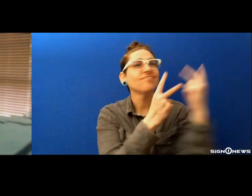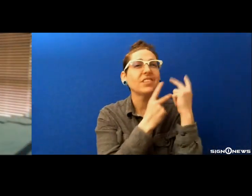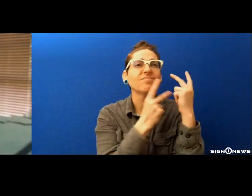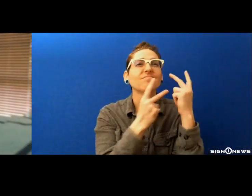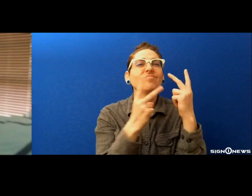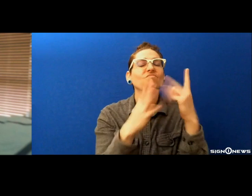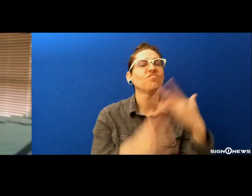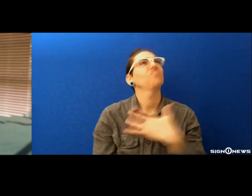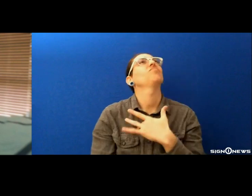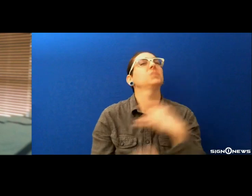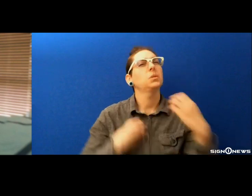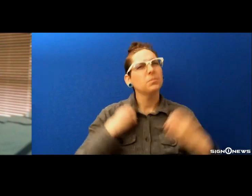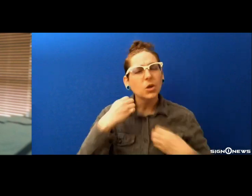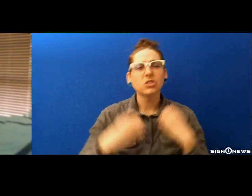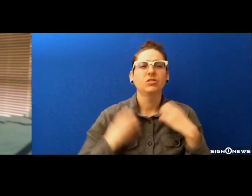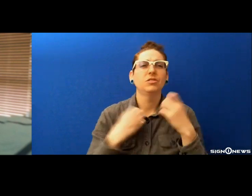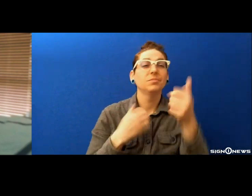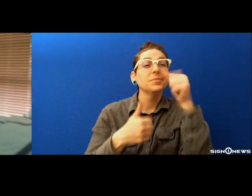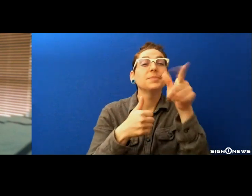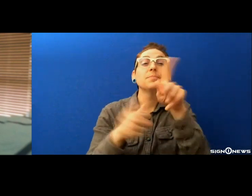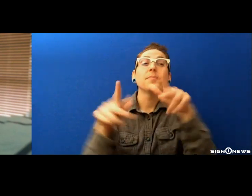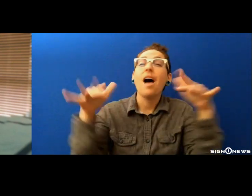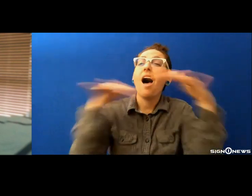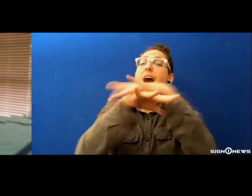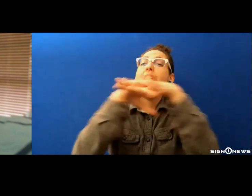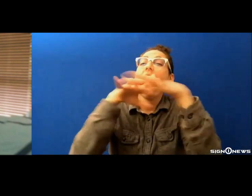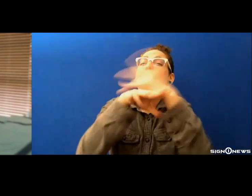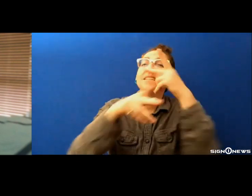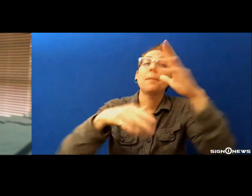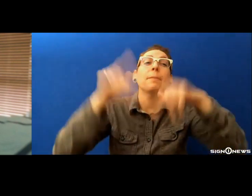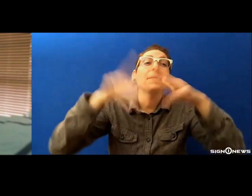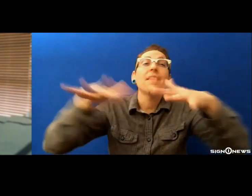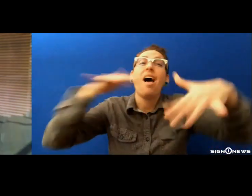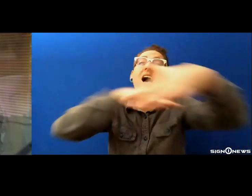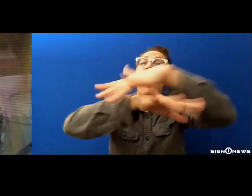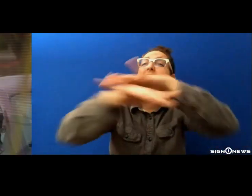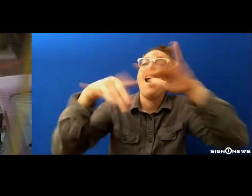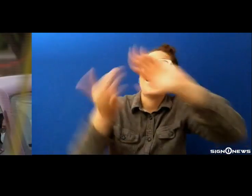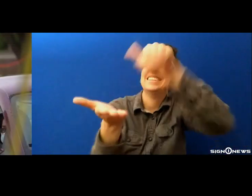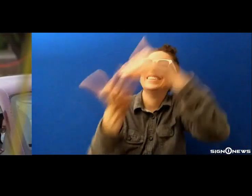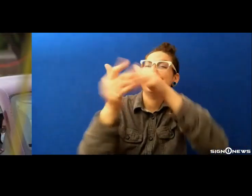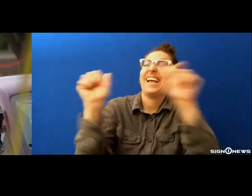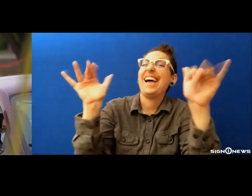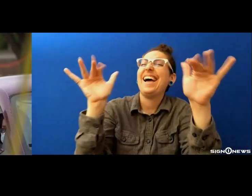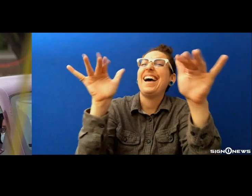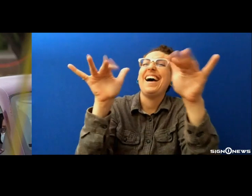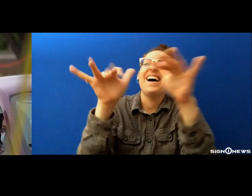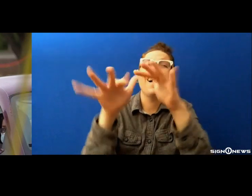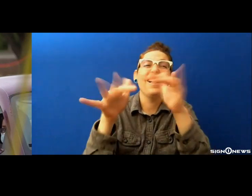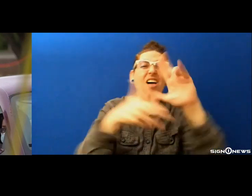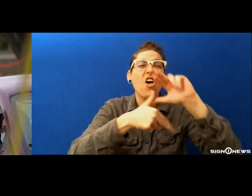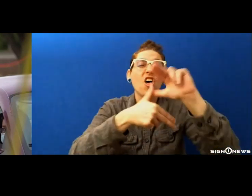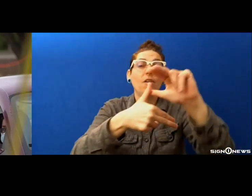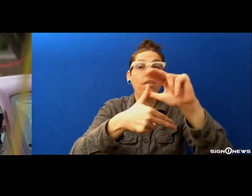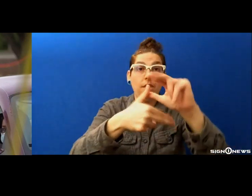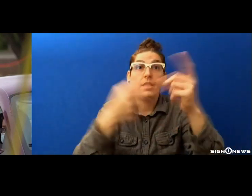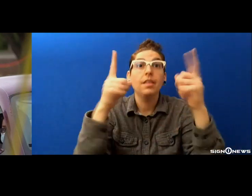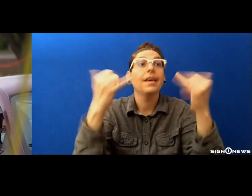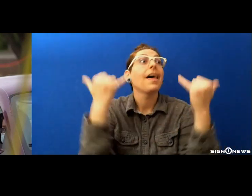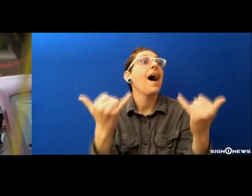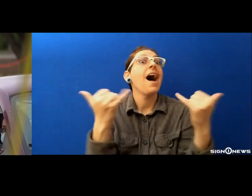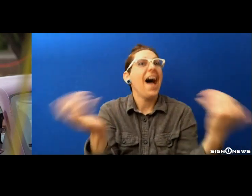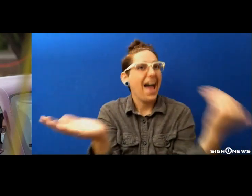For many it brings back the emotional memories to see the building once again at the center